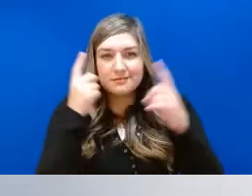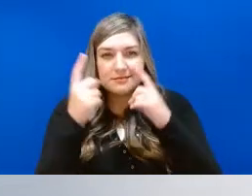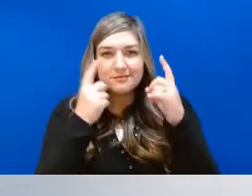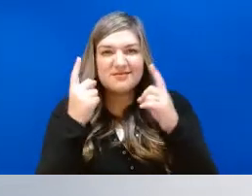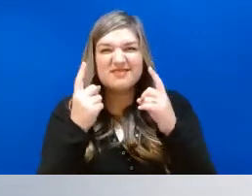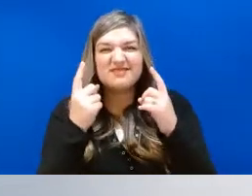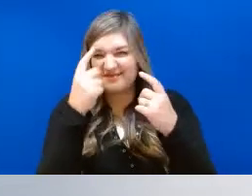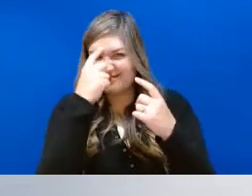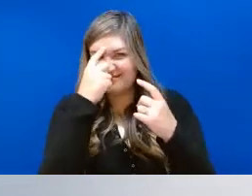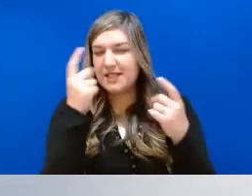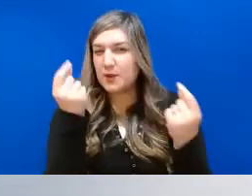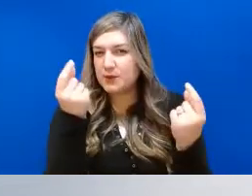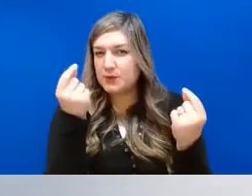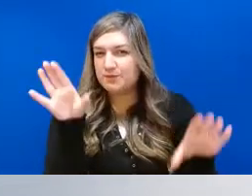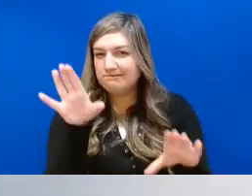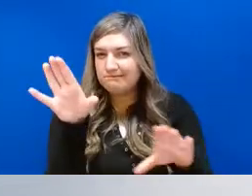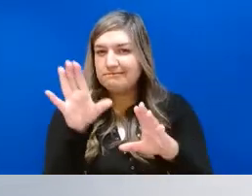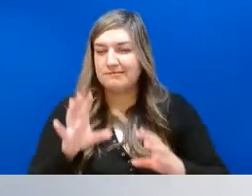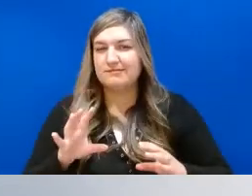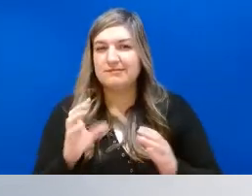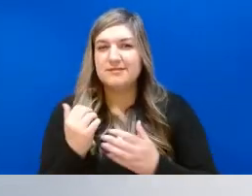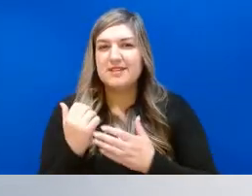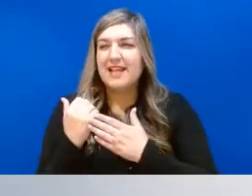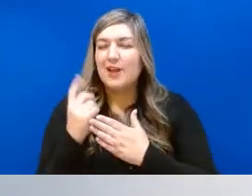And this is designed to help you start identifying some core values.